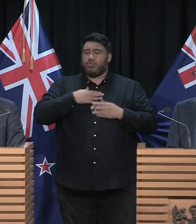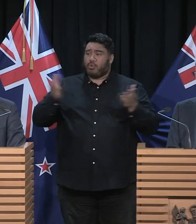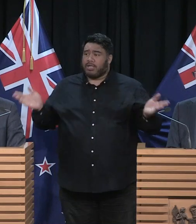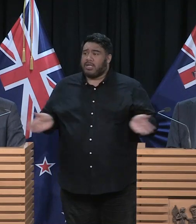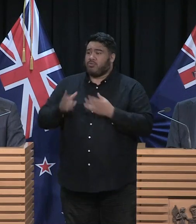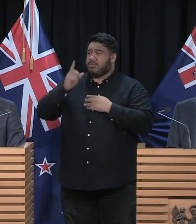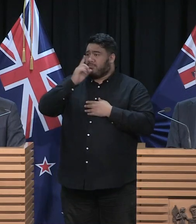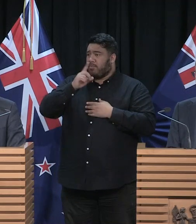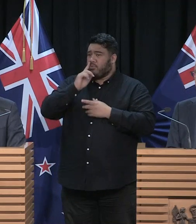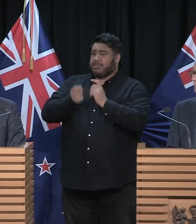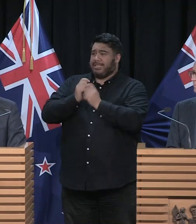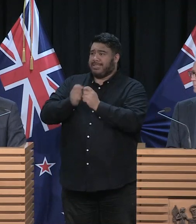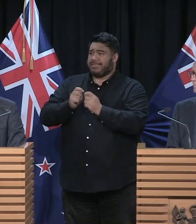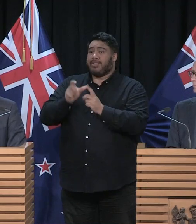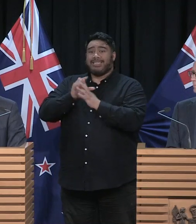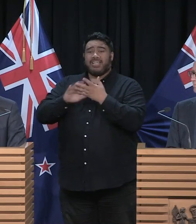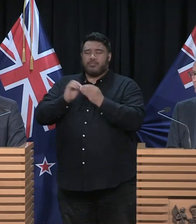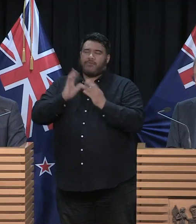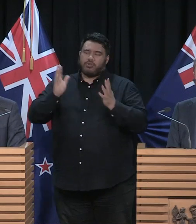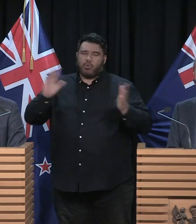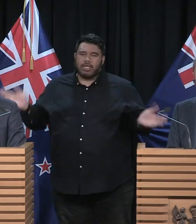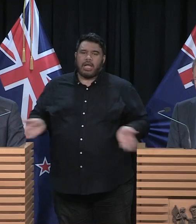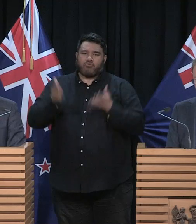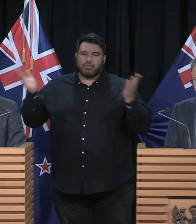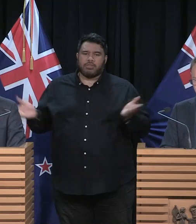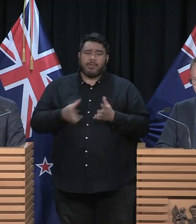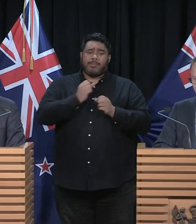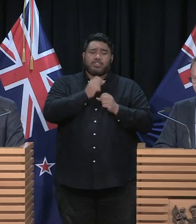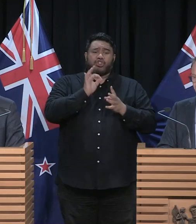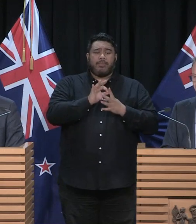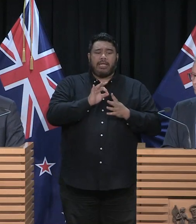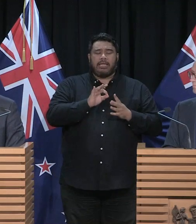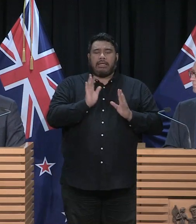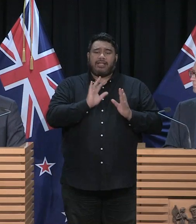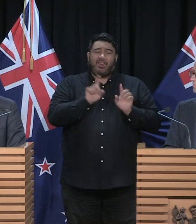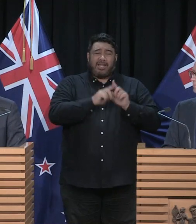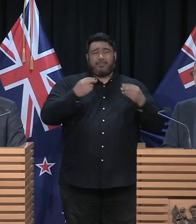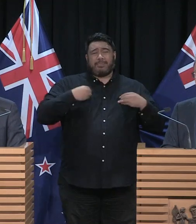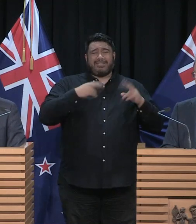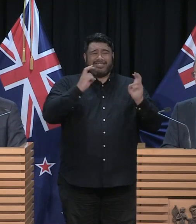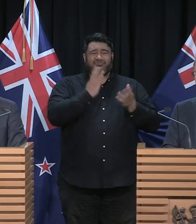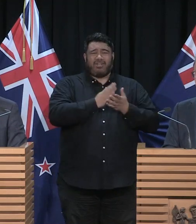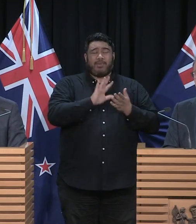small businesses who might not have it in their interests to greatly encourage a test in the way that a DHB might?